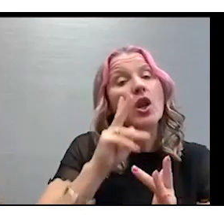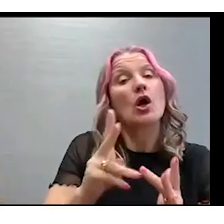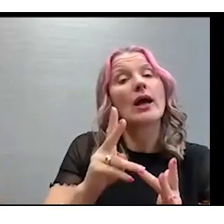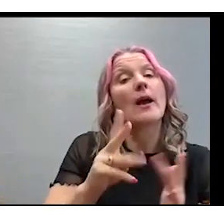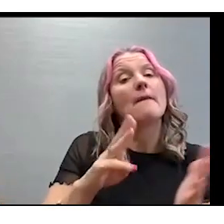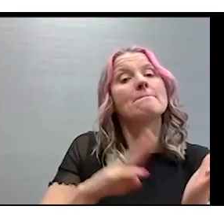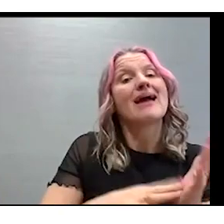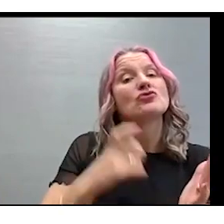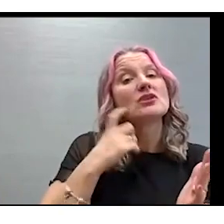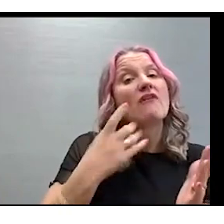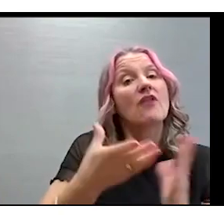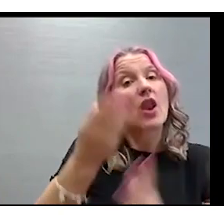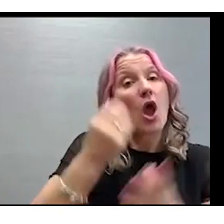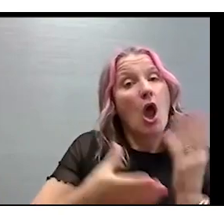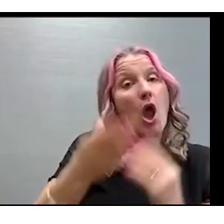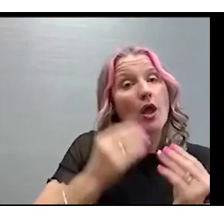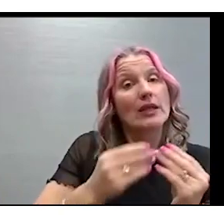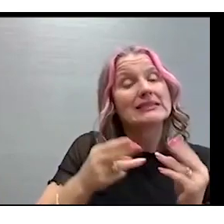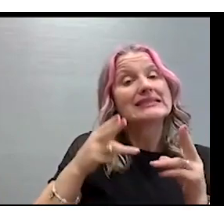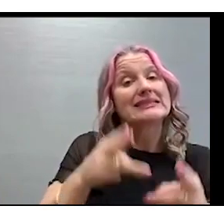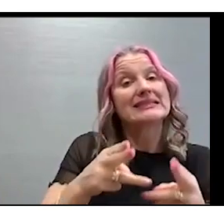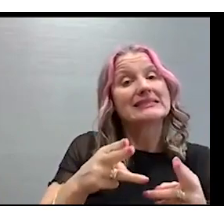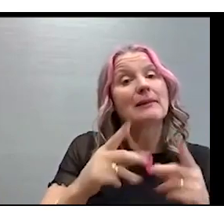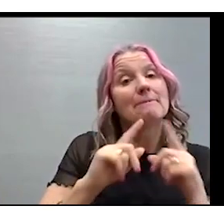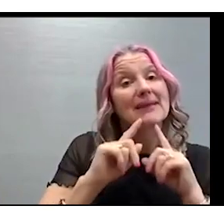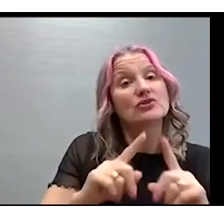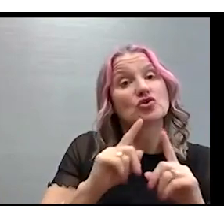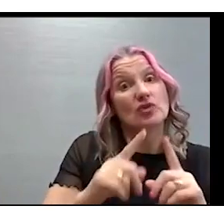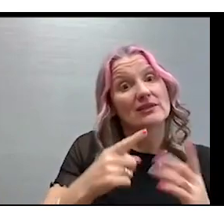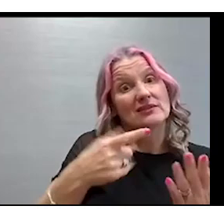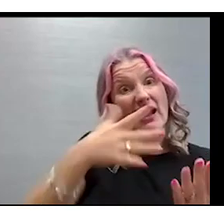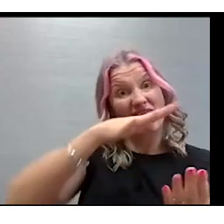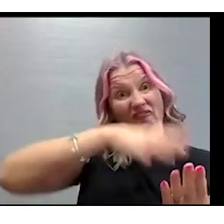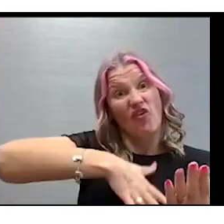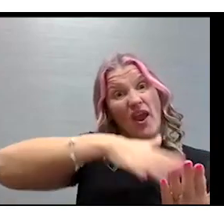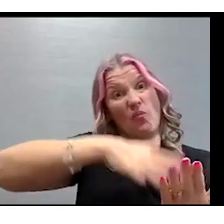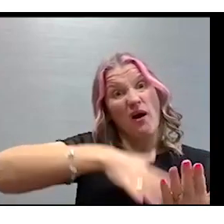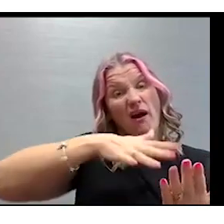system messages, and you will get the whole framework that I and two other colleagues